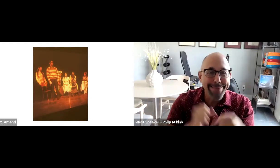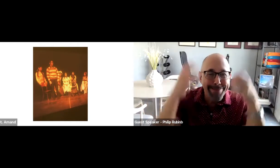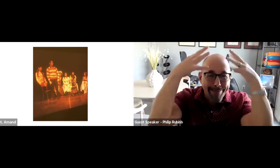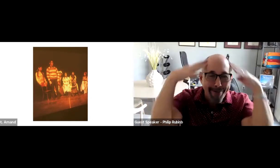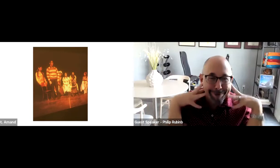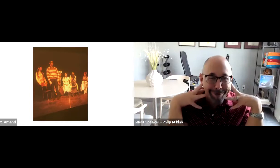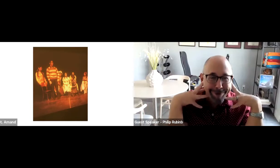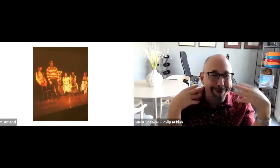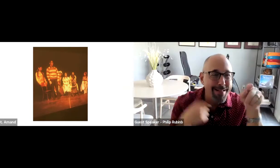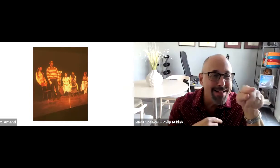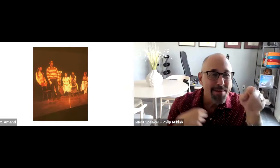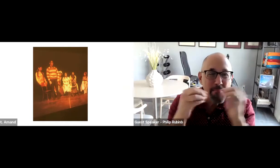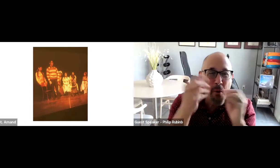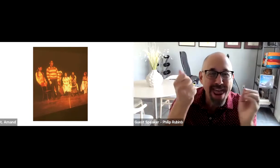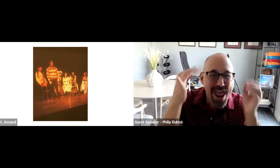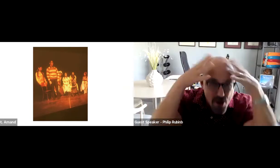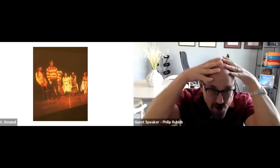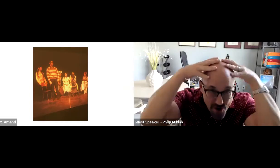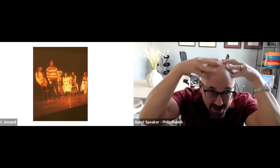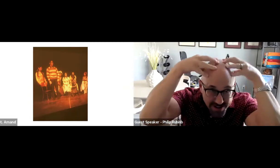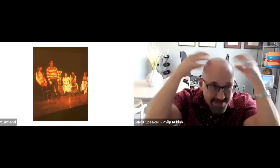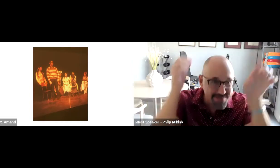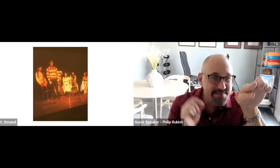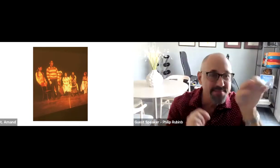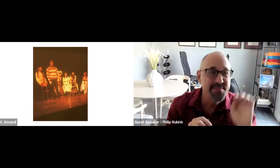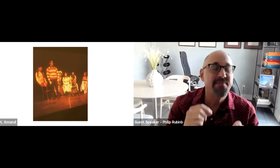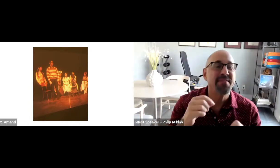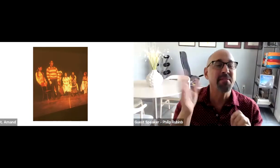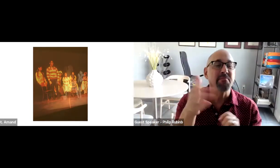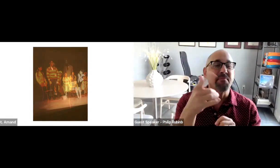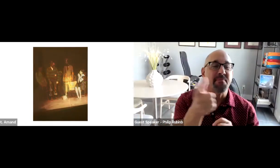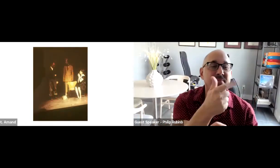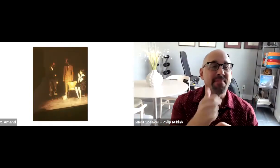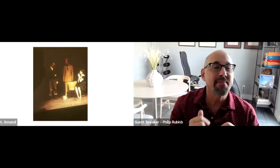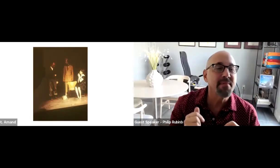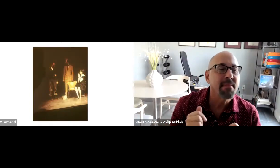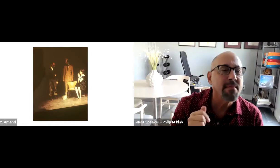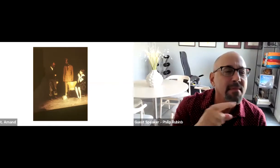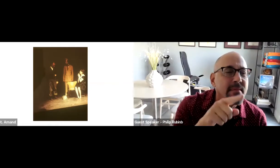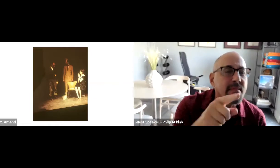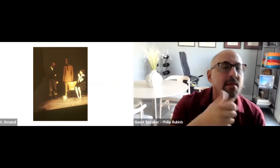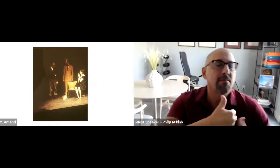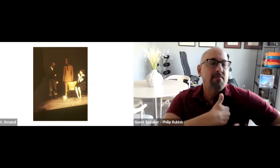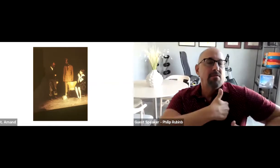that's me, little old me, 18 years old. Still had hair, you know; a lot more hair than I do now, anyway.